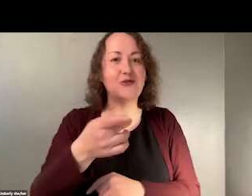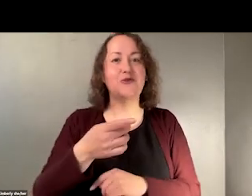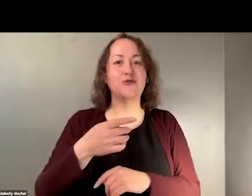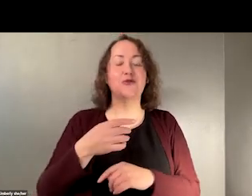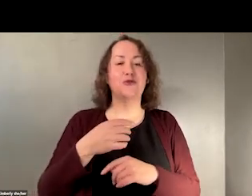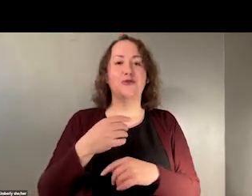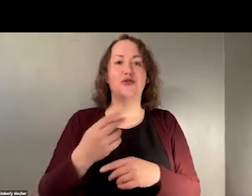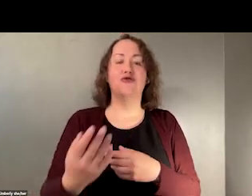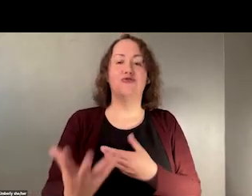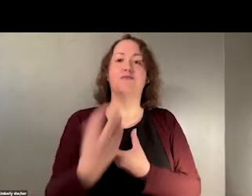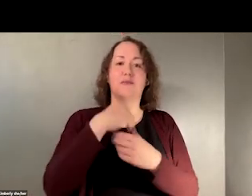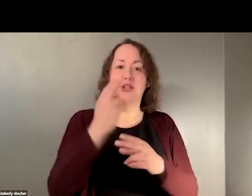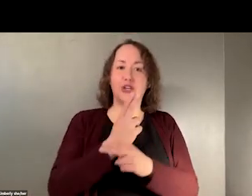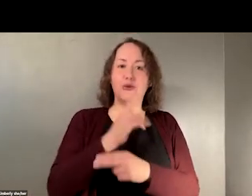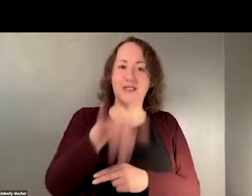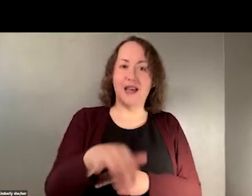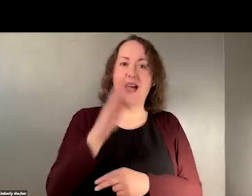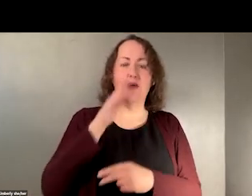to your productivity and help you with that process.